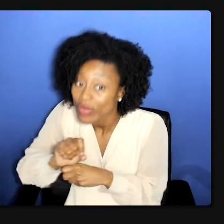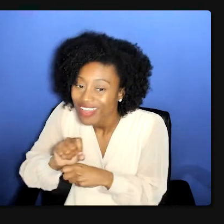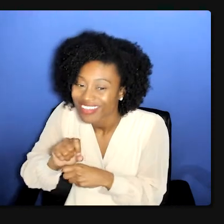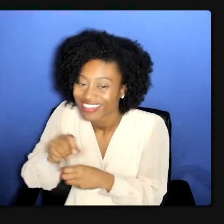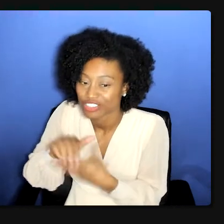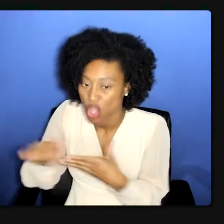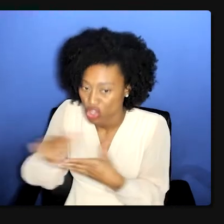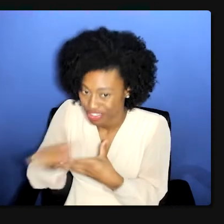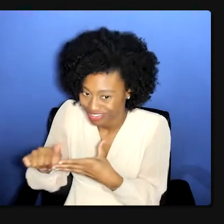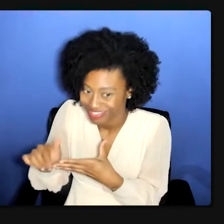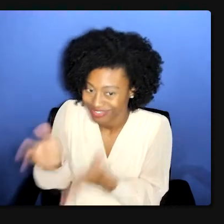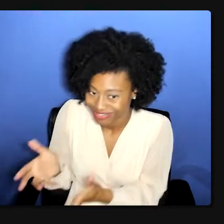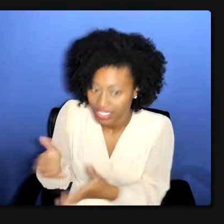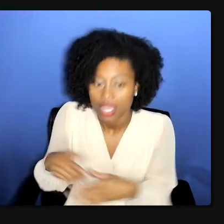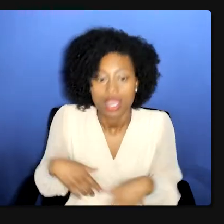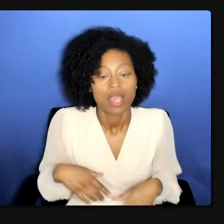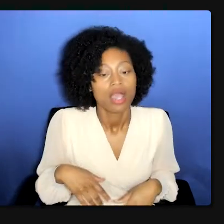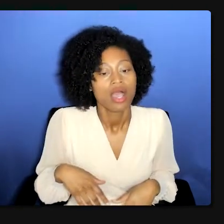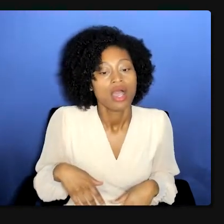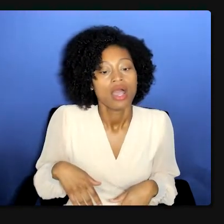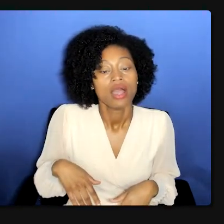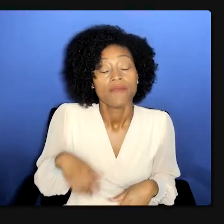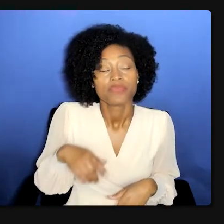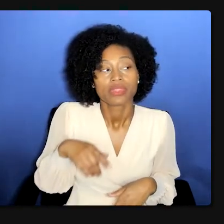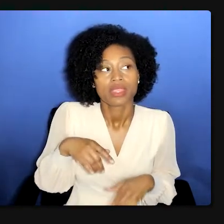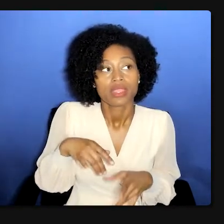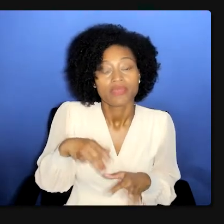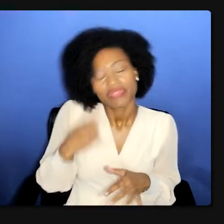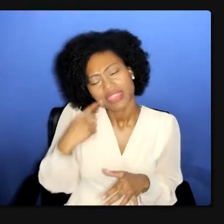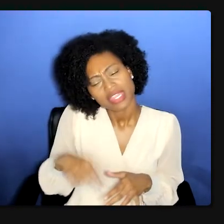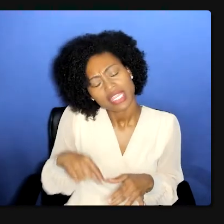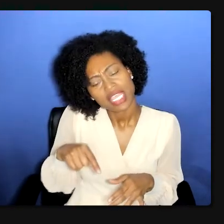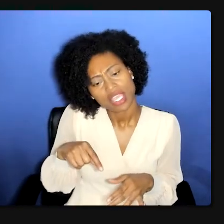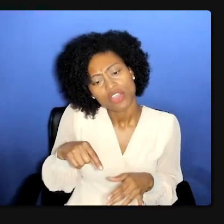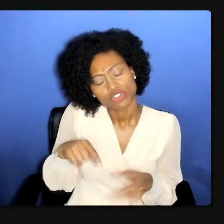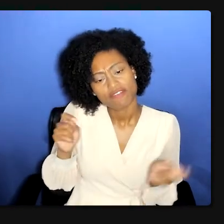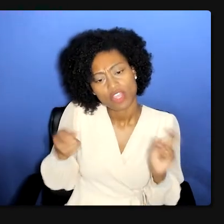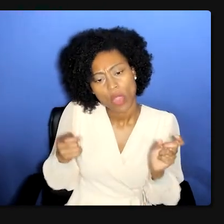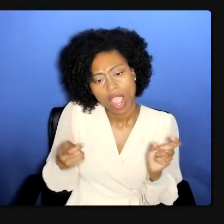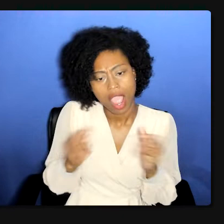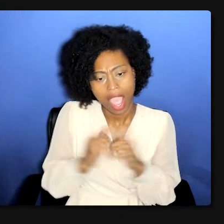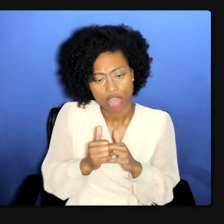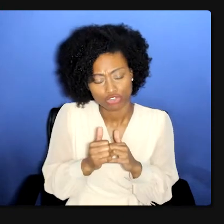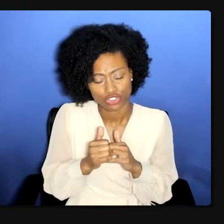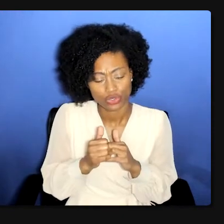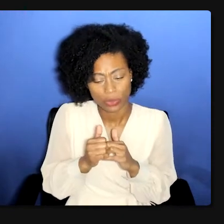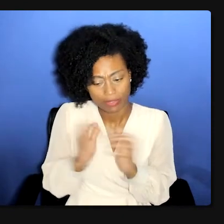IAP package in that purchase, their retention drastically outperformed the retention of non-payers,